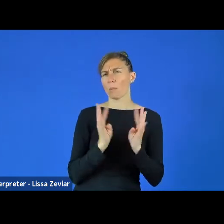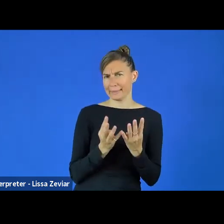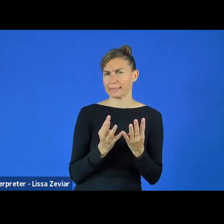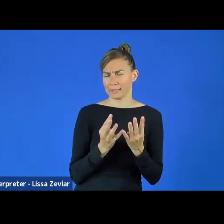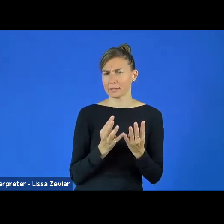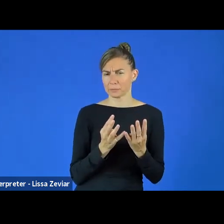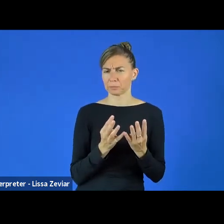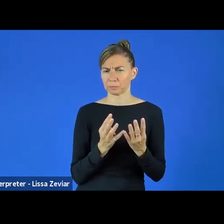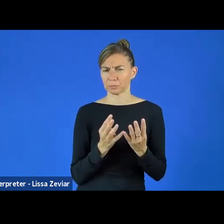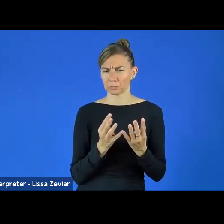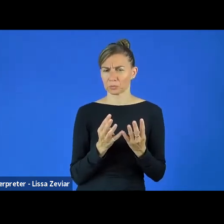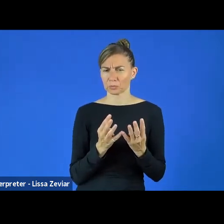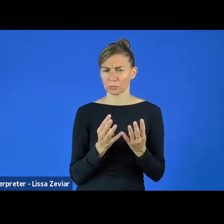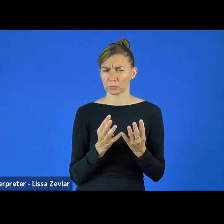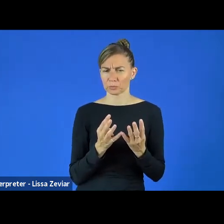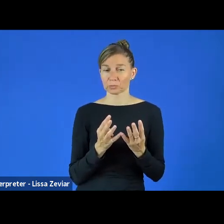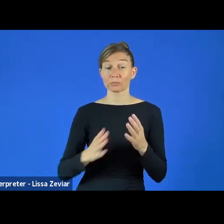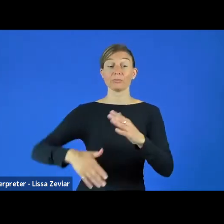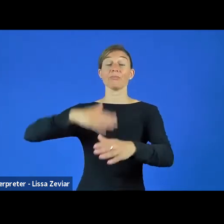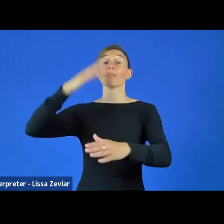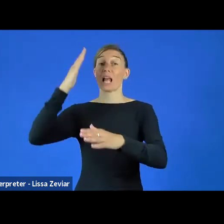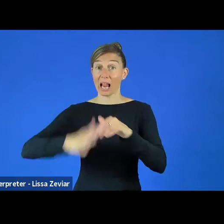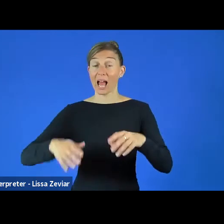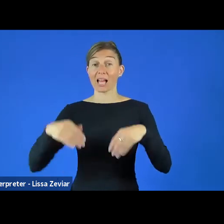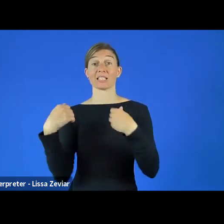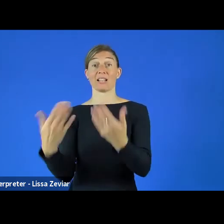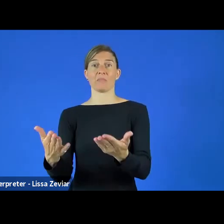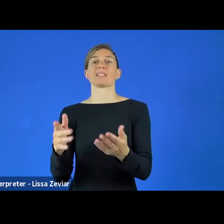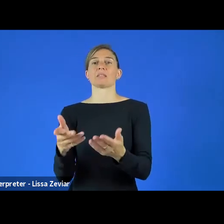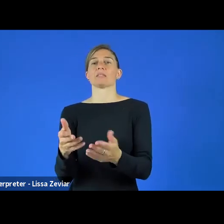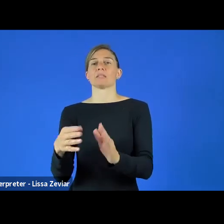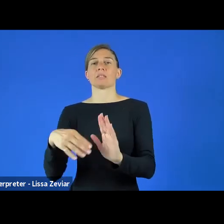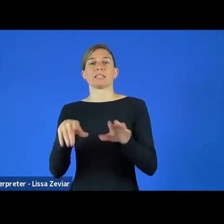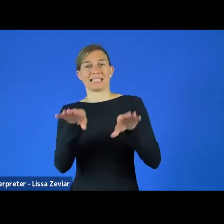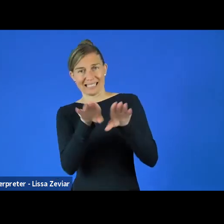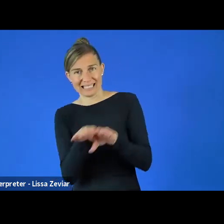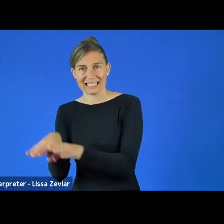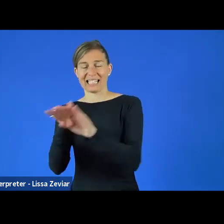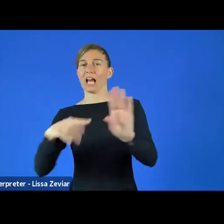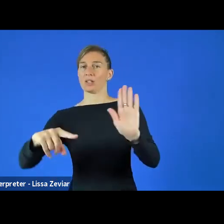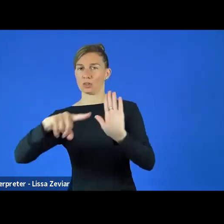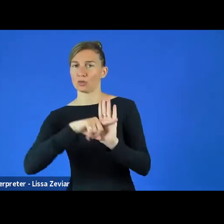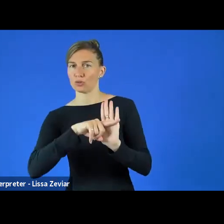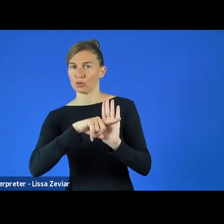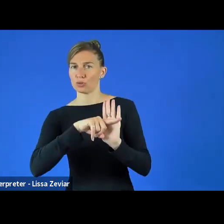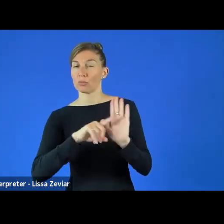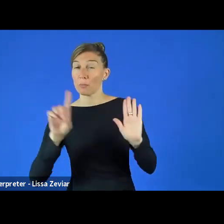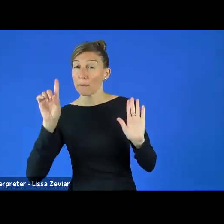The final deliverable is a draft standard. The standard is undergoing a so-called enquiry and voting